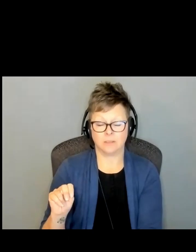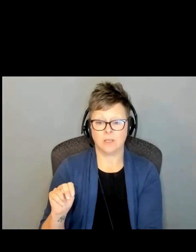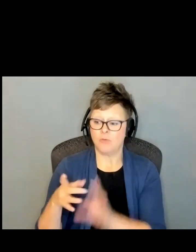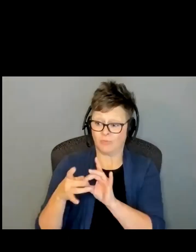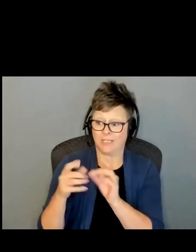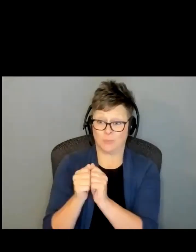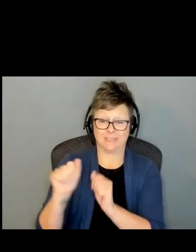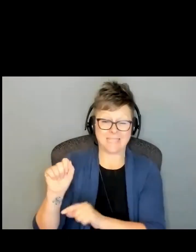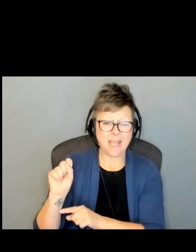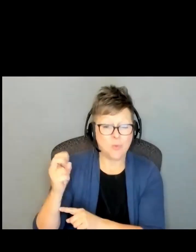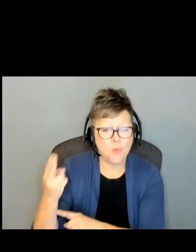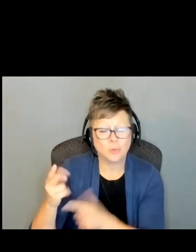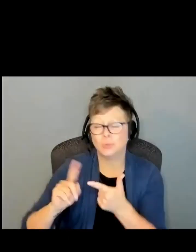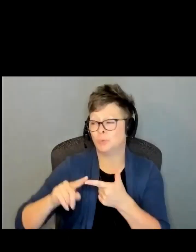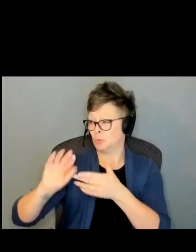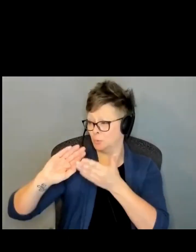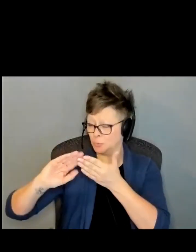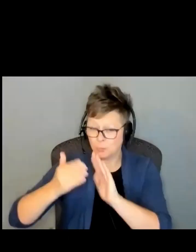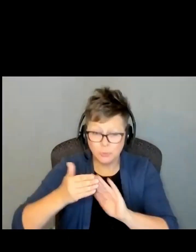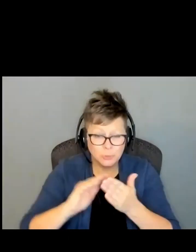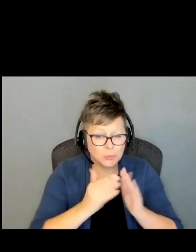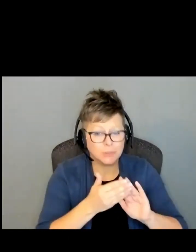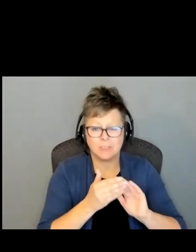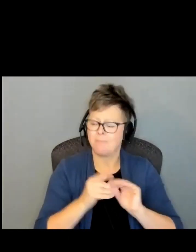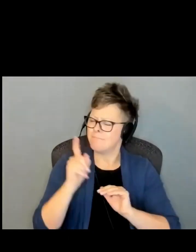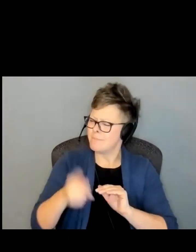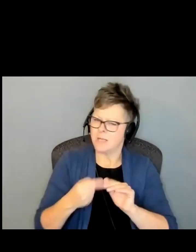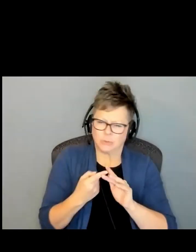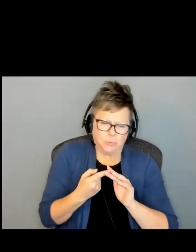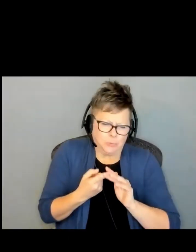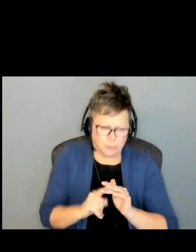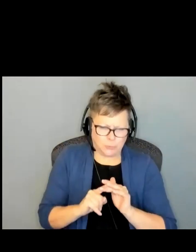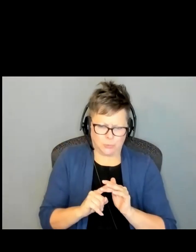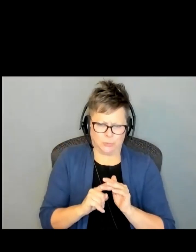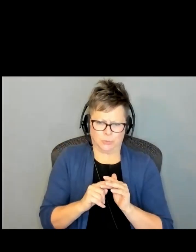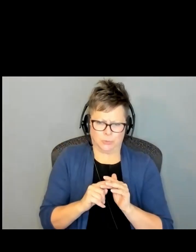with our community have to begin early on in order to build that trust.